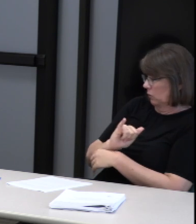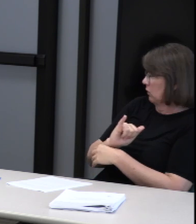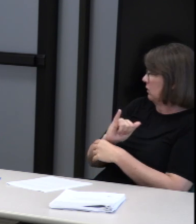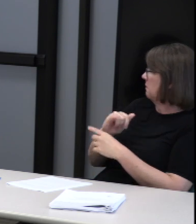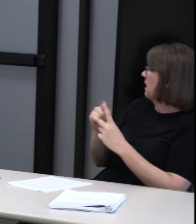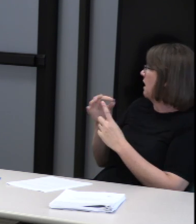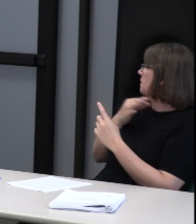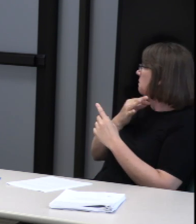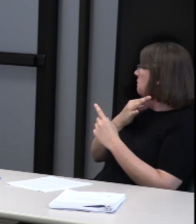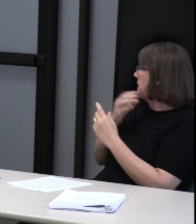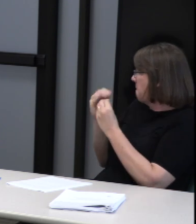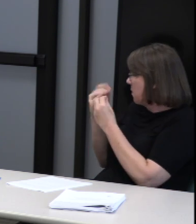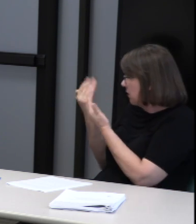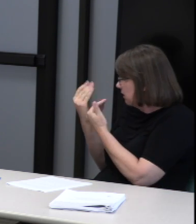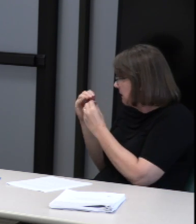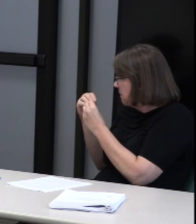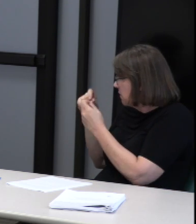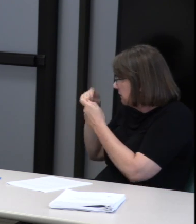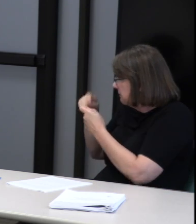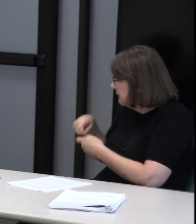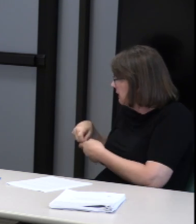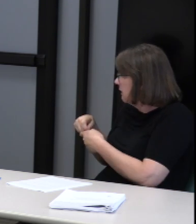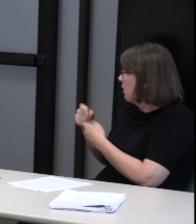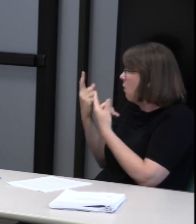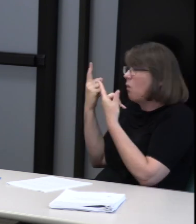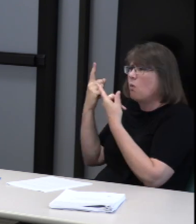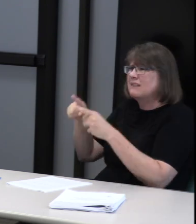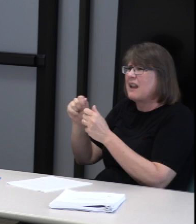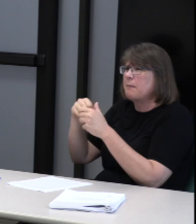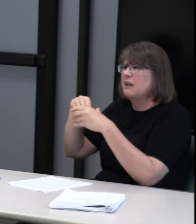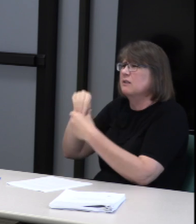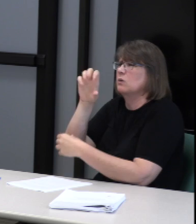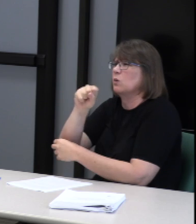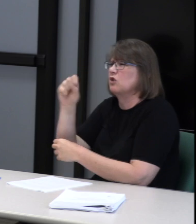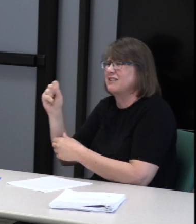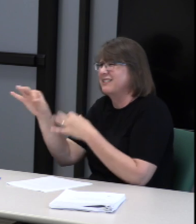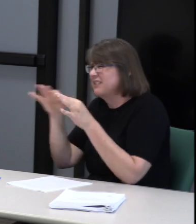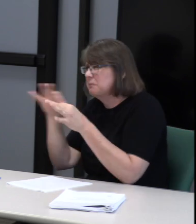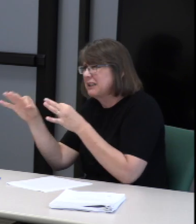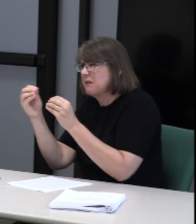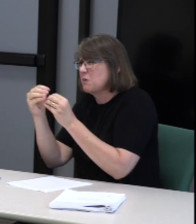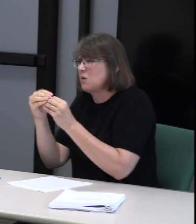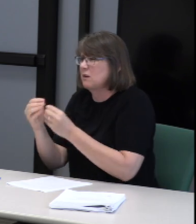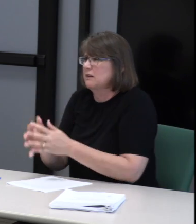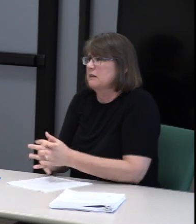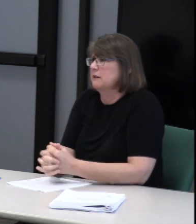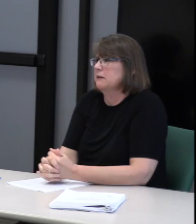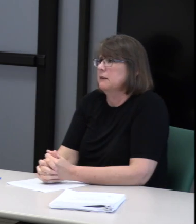I know it's a fast-paced class. Can you tell me some more specifics about social studies?